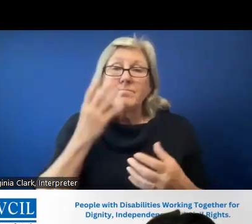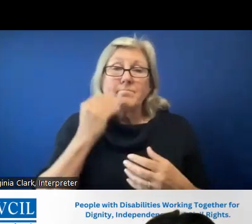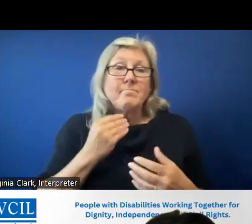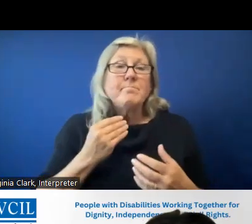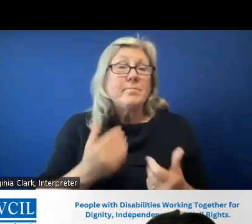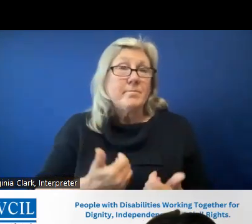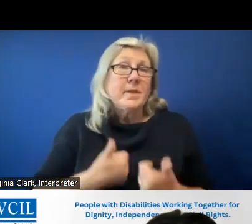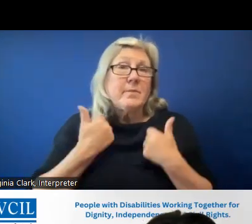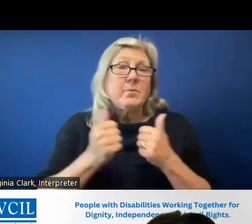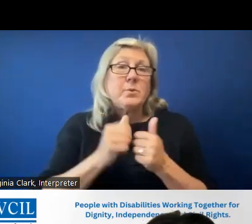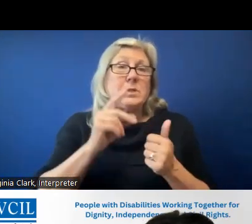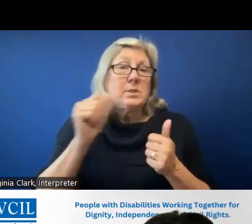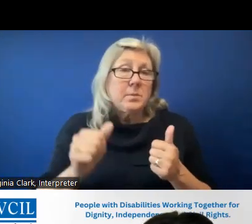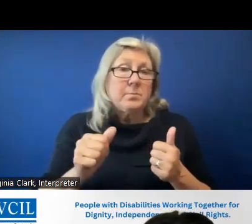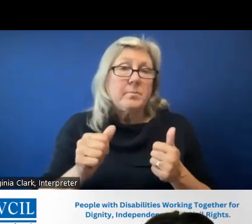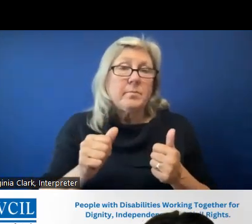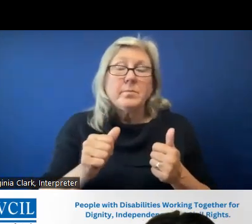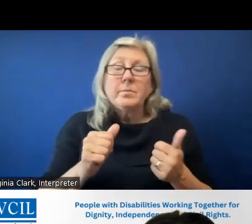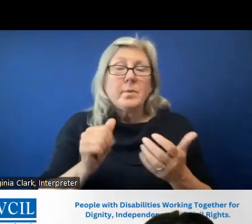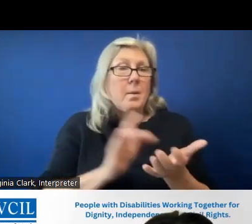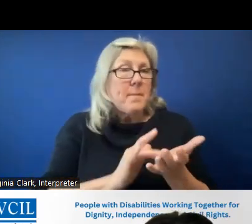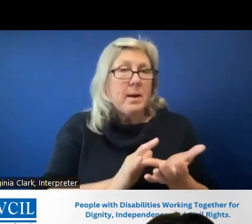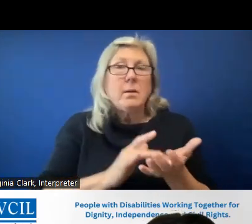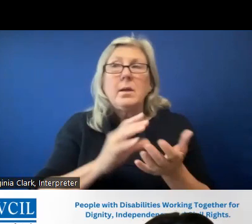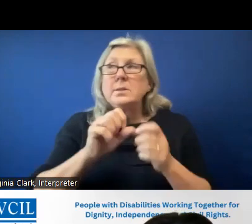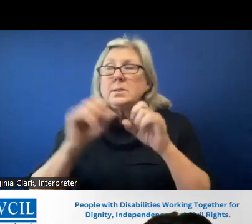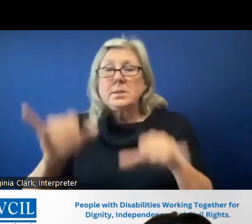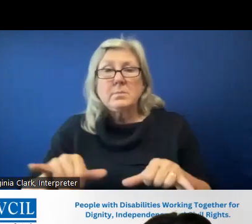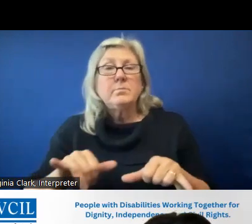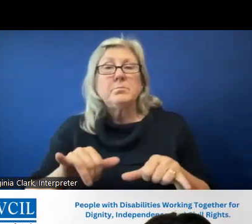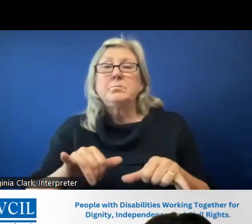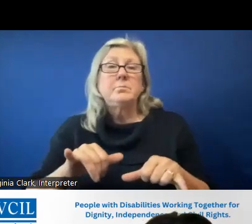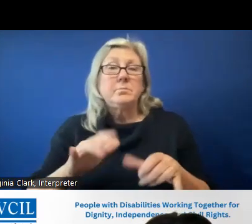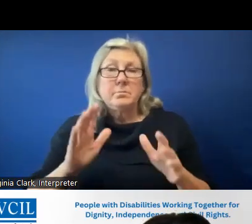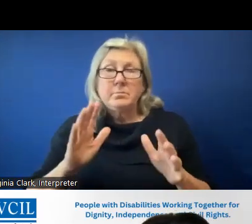and systemic ablism and as they journey through, they must be provided a connection to and